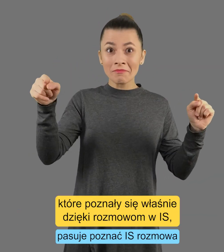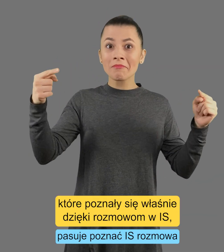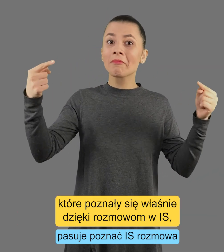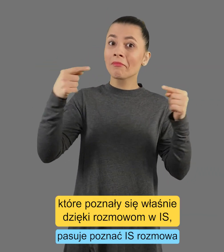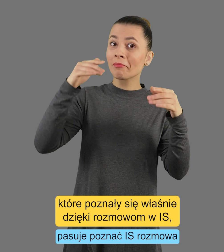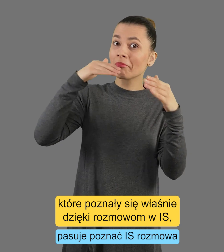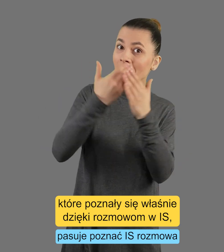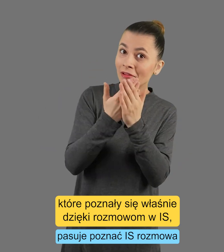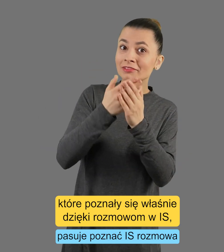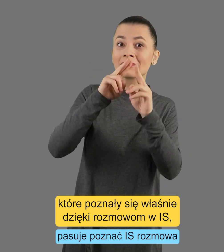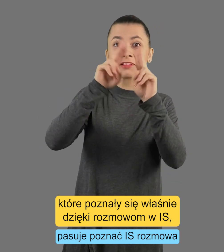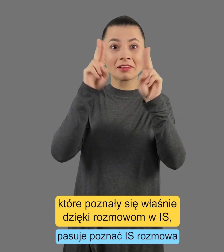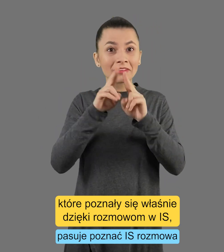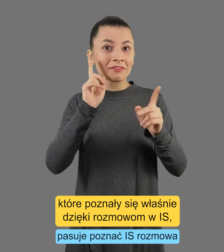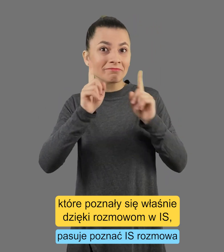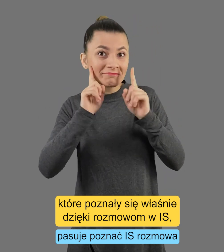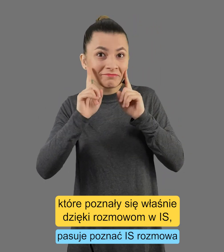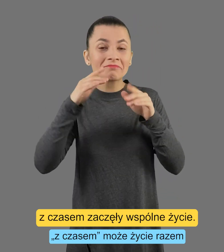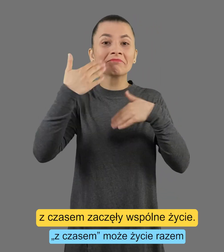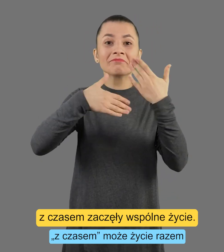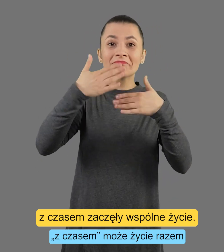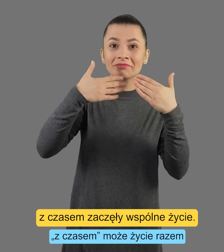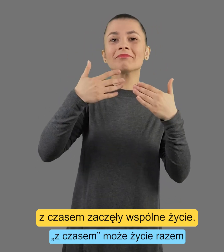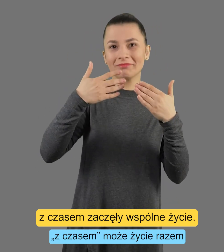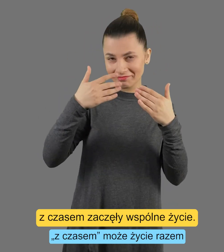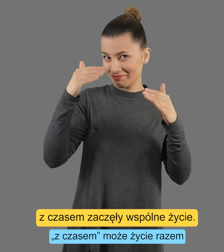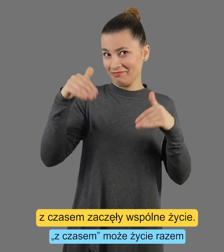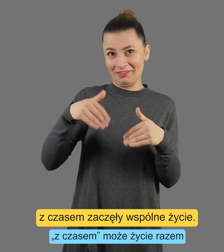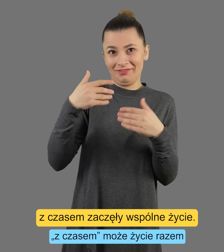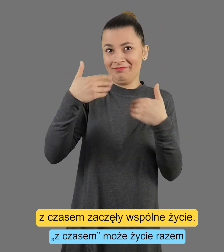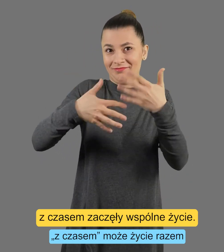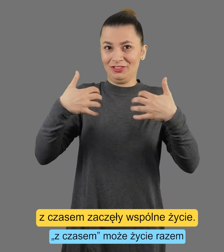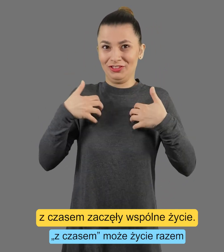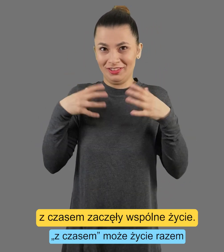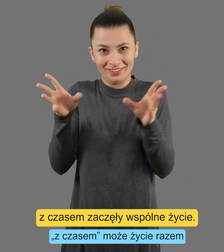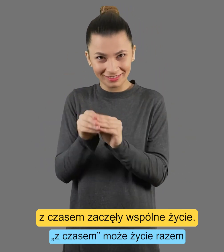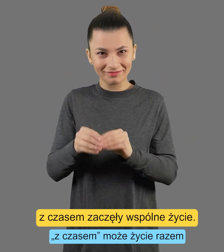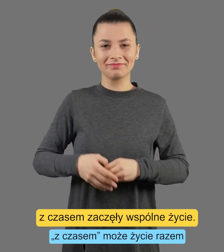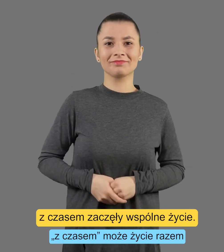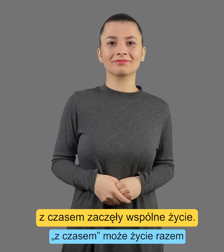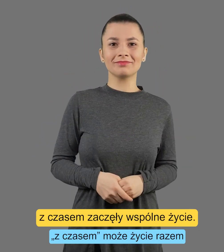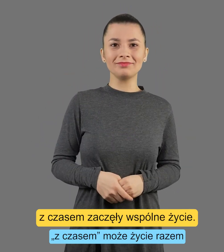who met each other thanks to the conversations in IS and with time they started their life together.